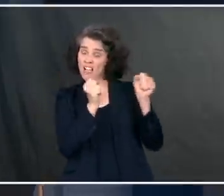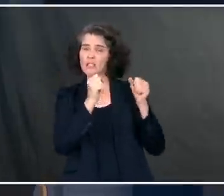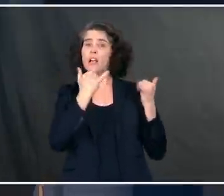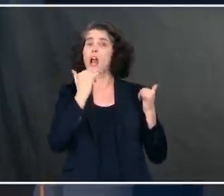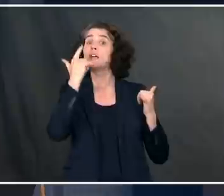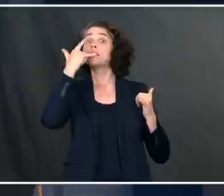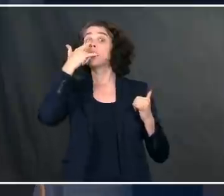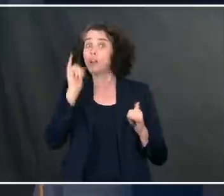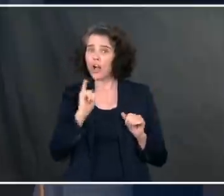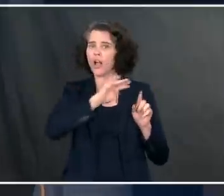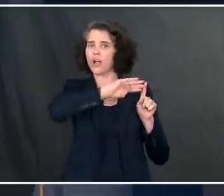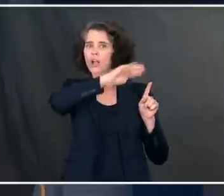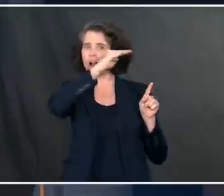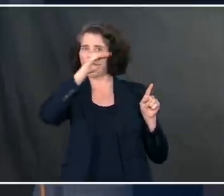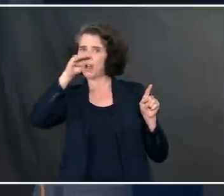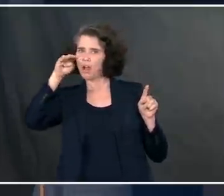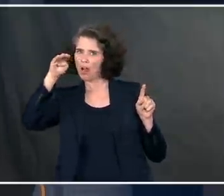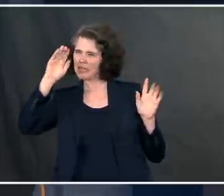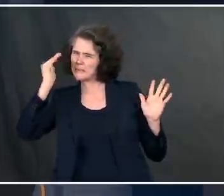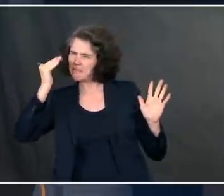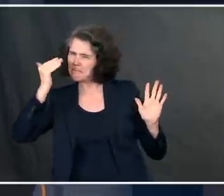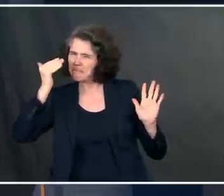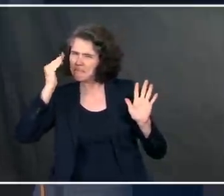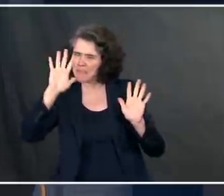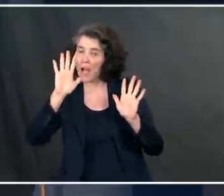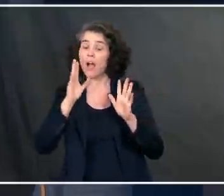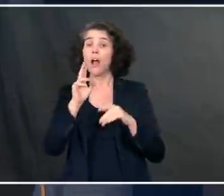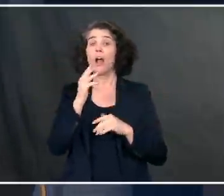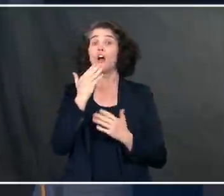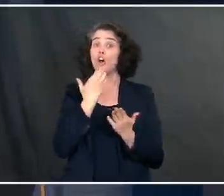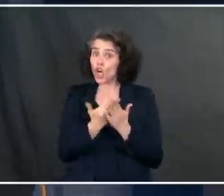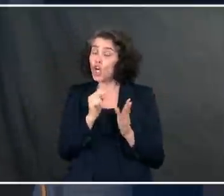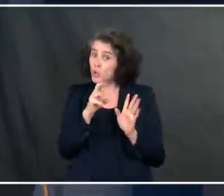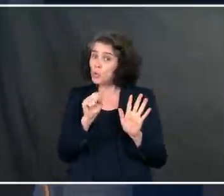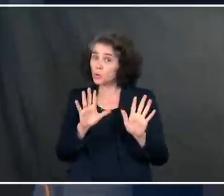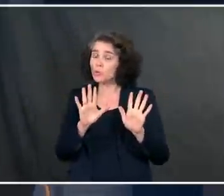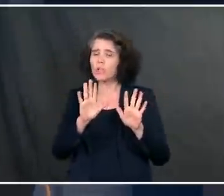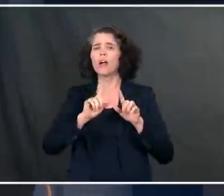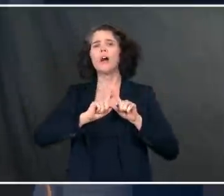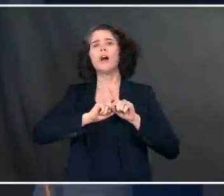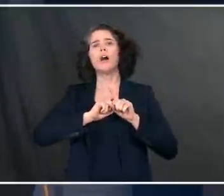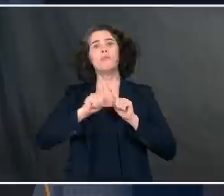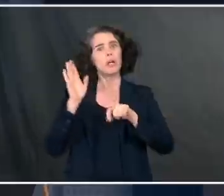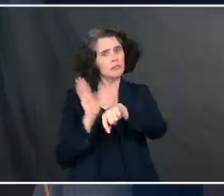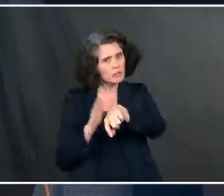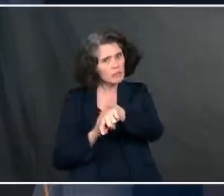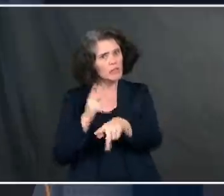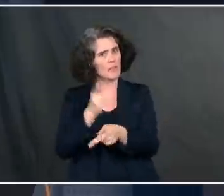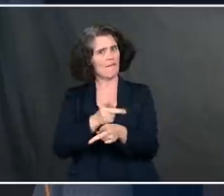Now, there's good news in that, but you have to be careful that we may not be seeing perhaps an artifact —